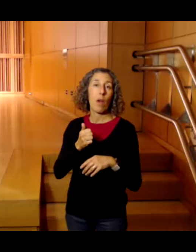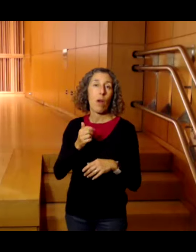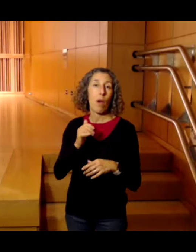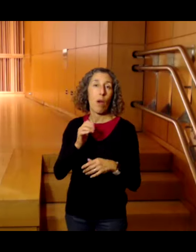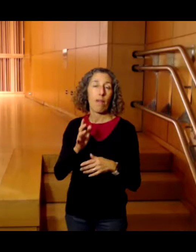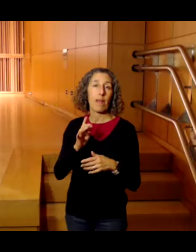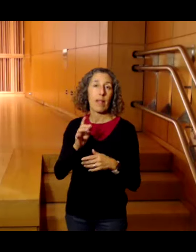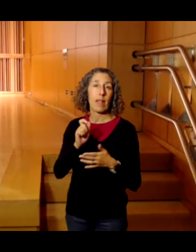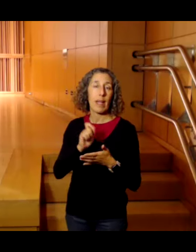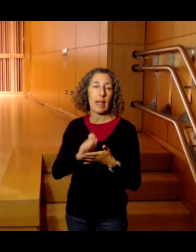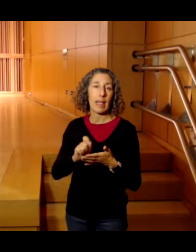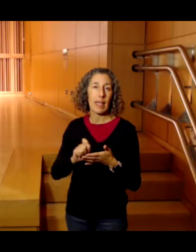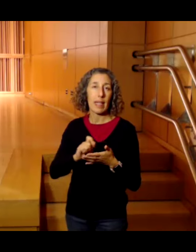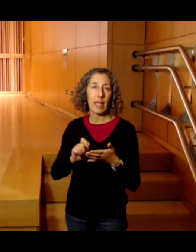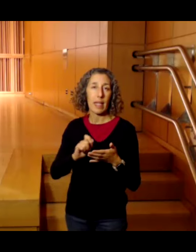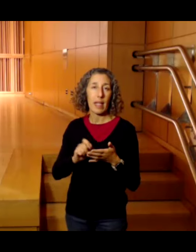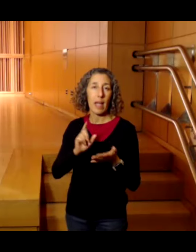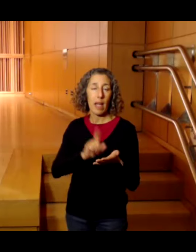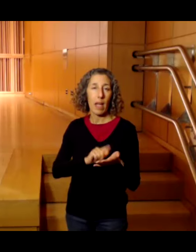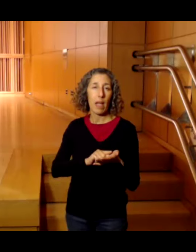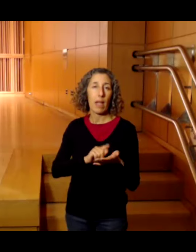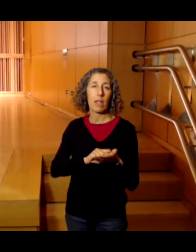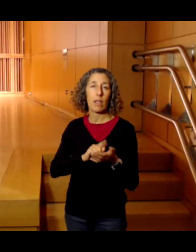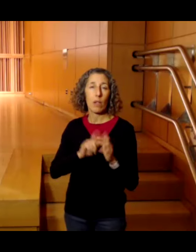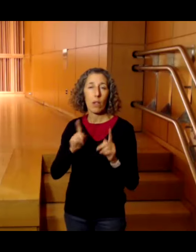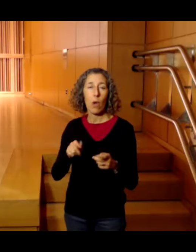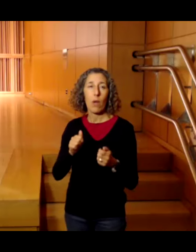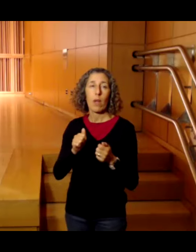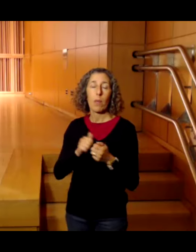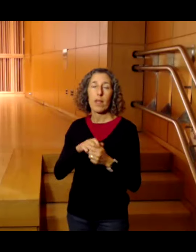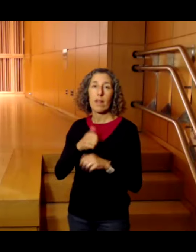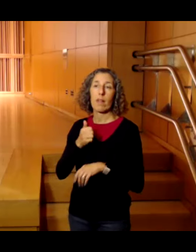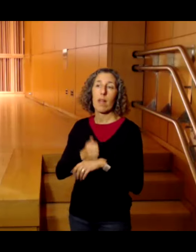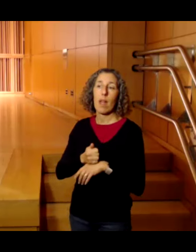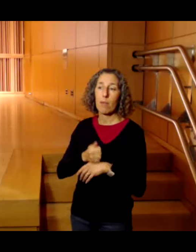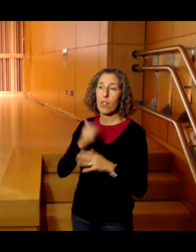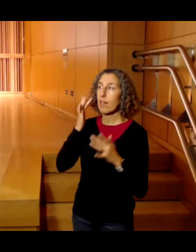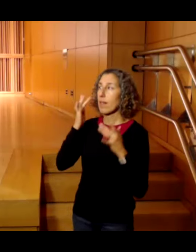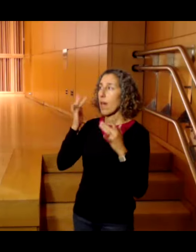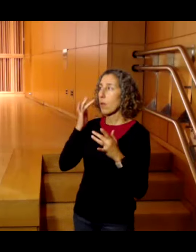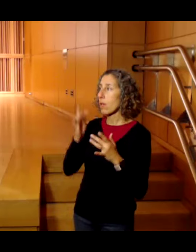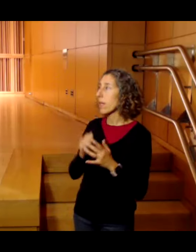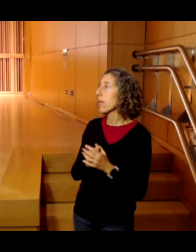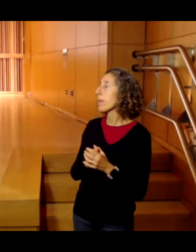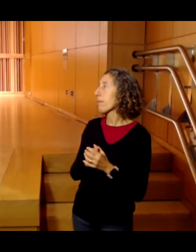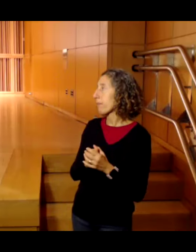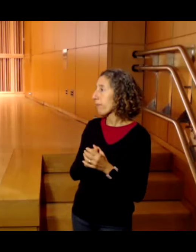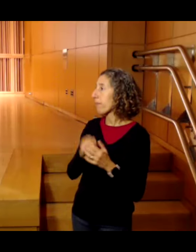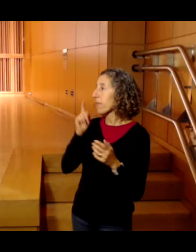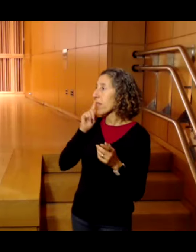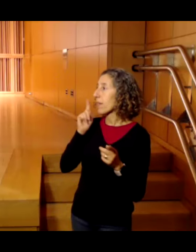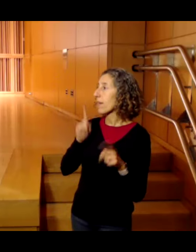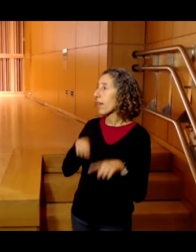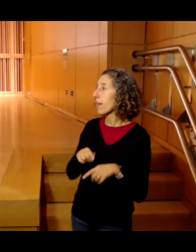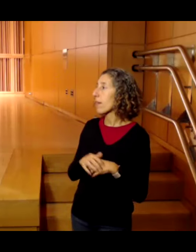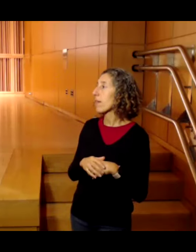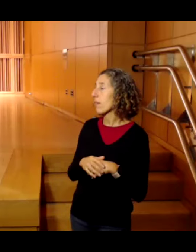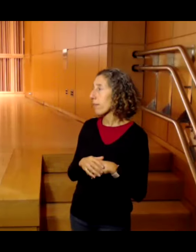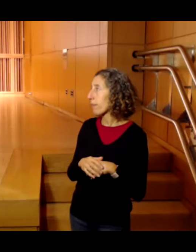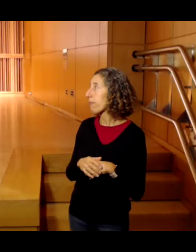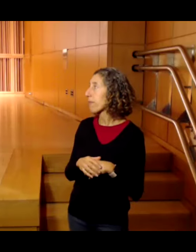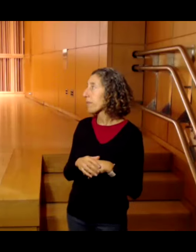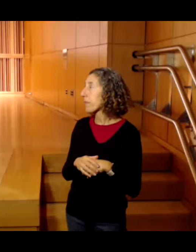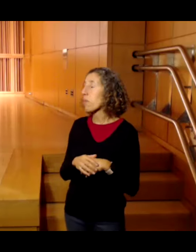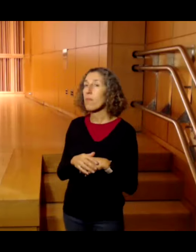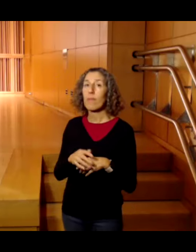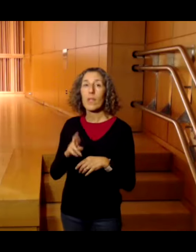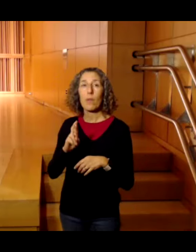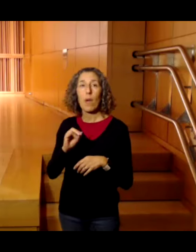going against the well-established scholarly consensus, which views. Phyllis Wheatley as progenitor of the tradition, Robert observes, quote.